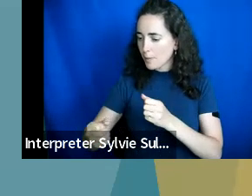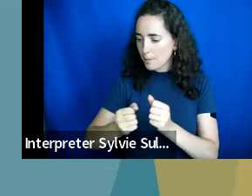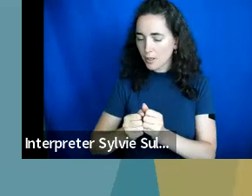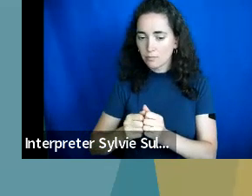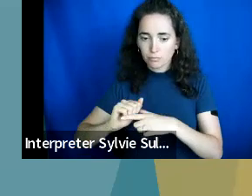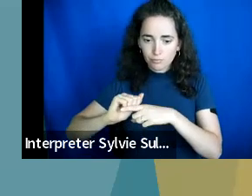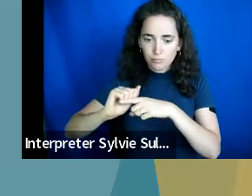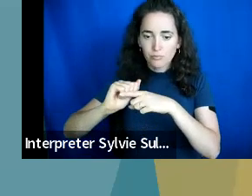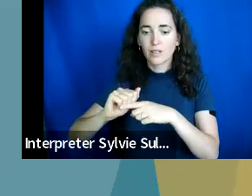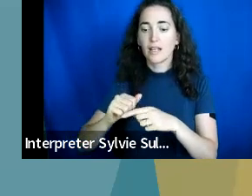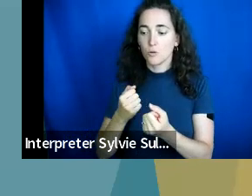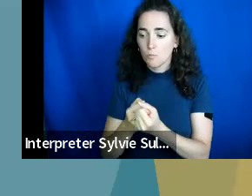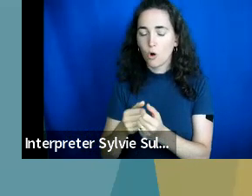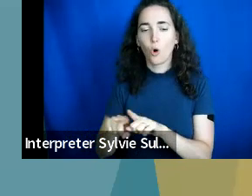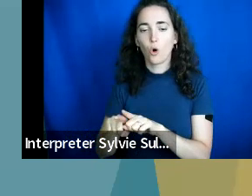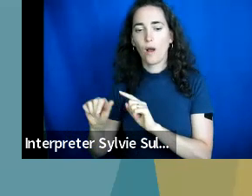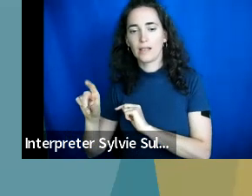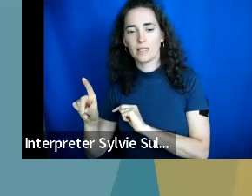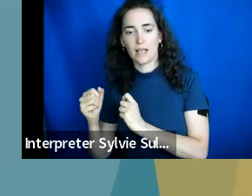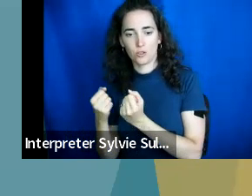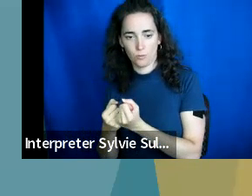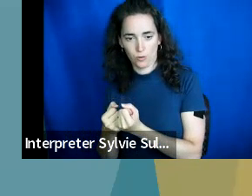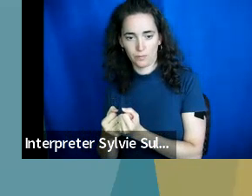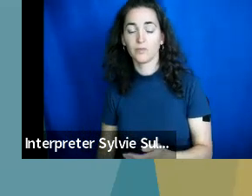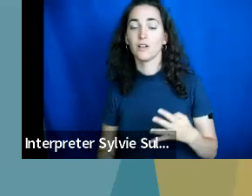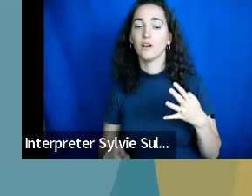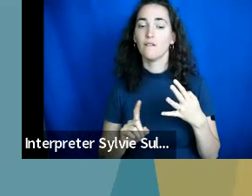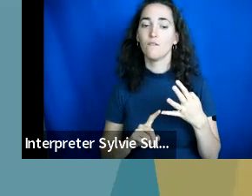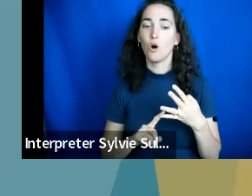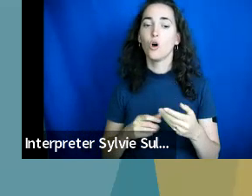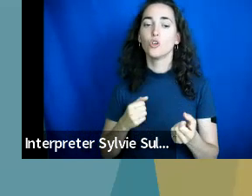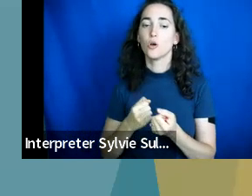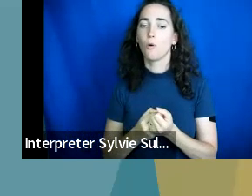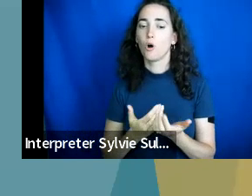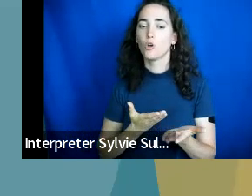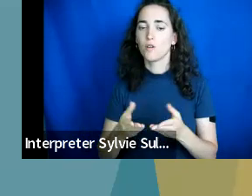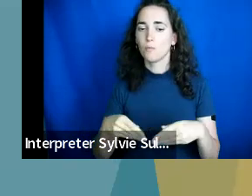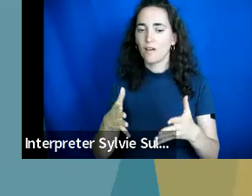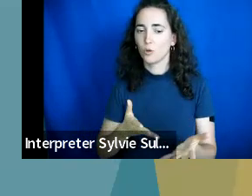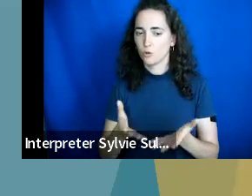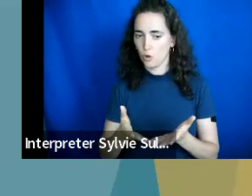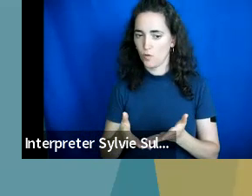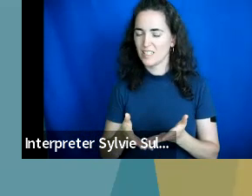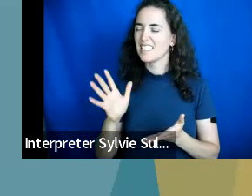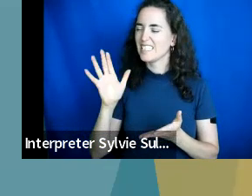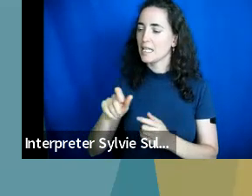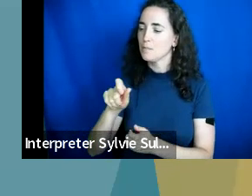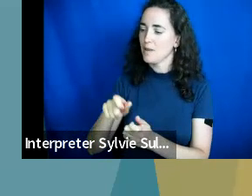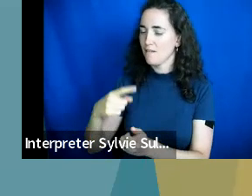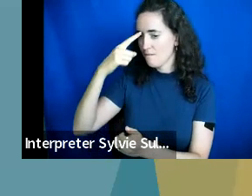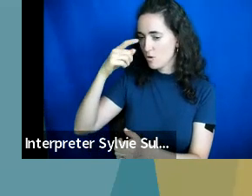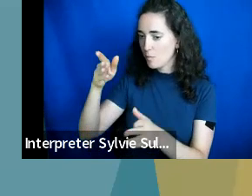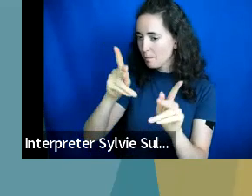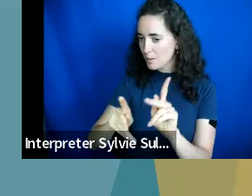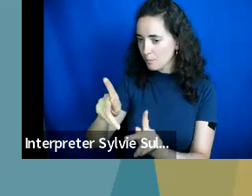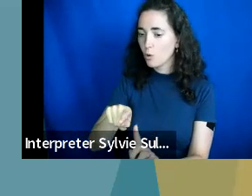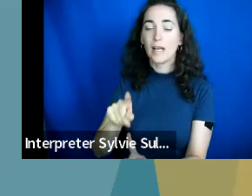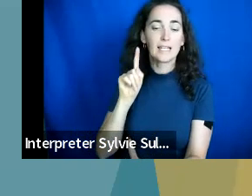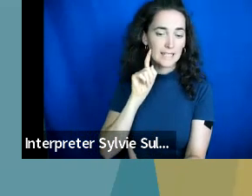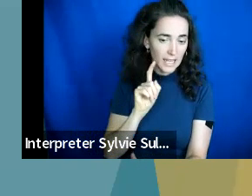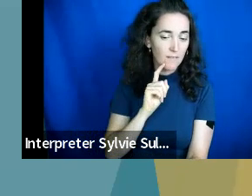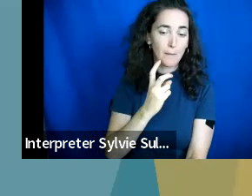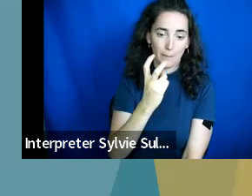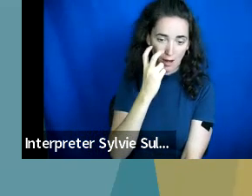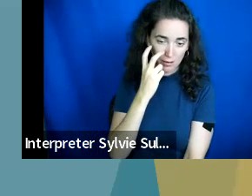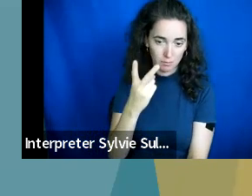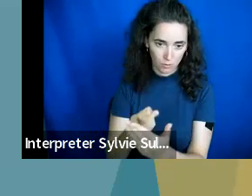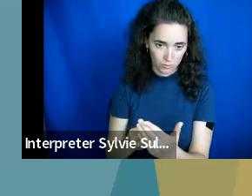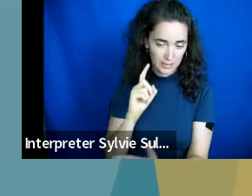Along with aba support. And then the fourth program is a support service provider program, and that is specifically for individuals who are both deaf and blind.